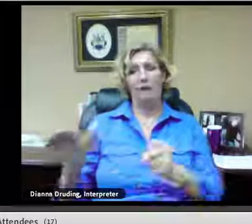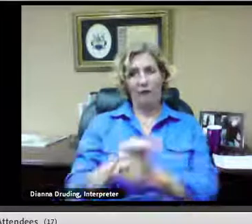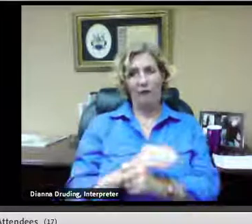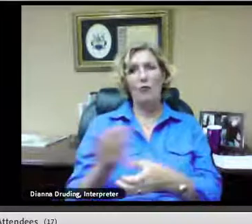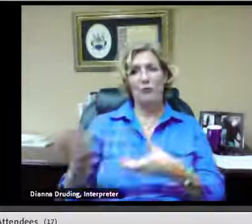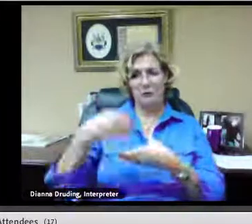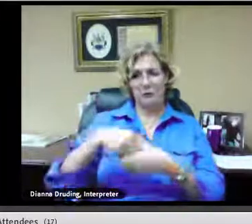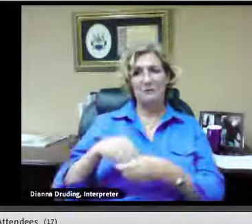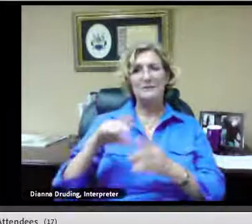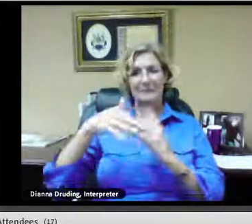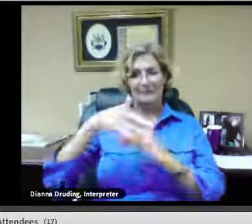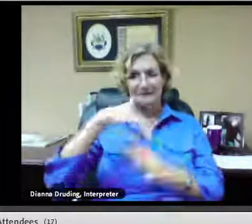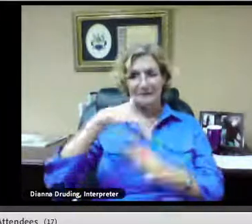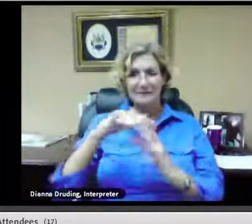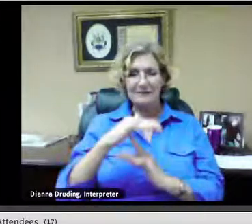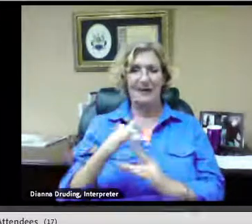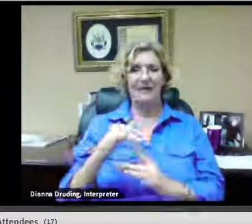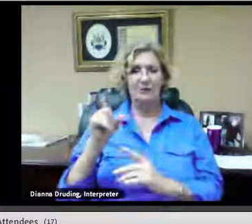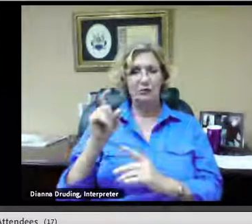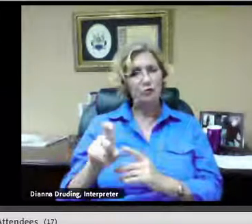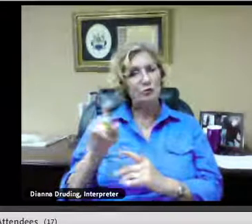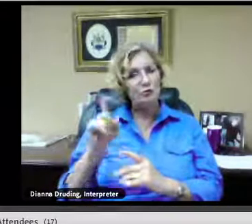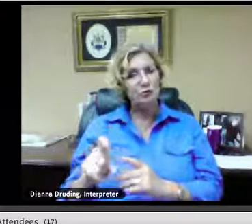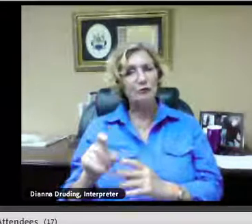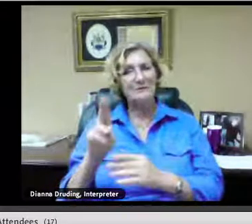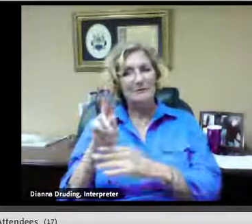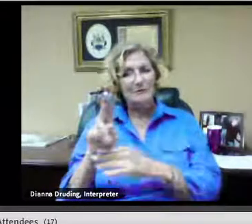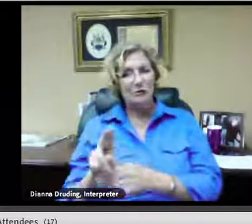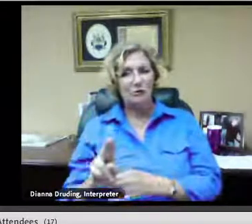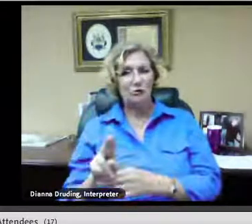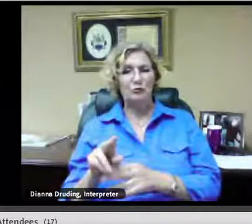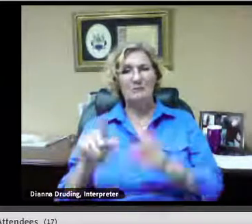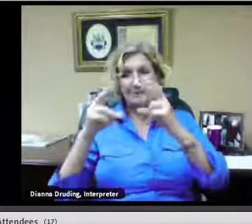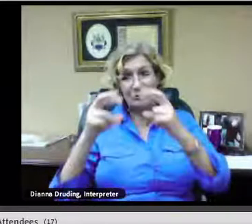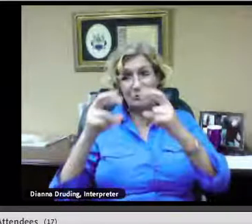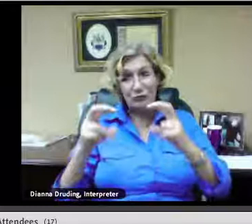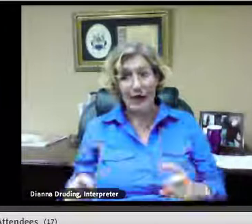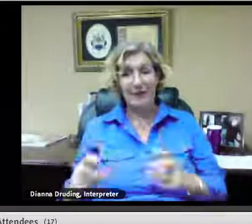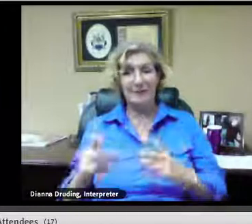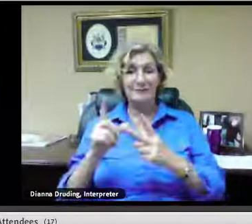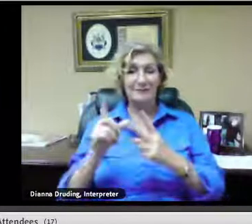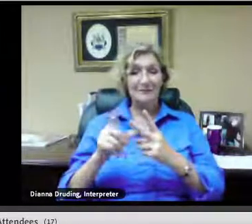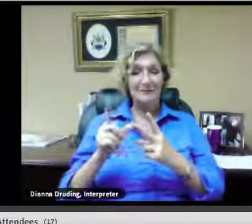of universal design. Again, that's primarily physical but also attitudinal.